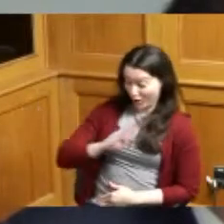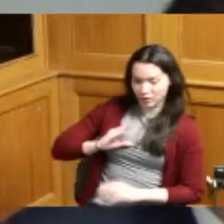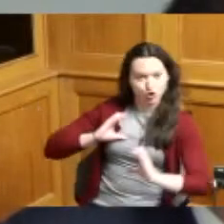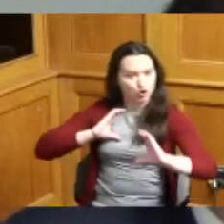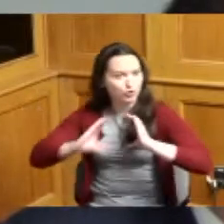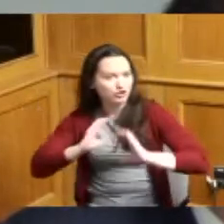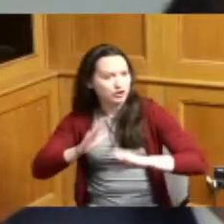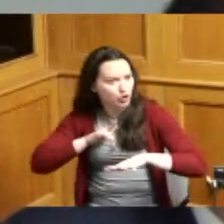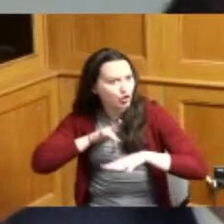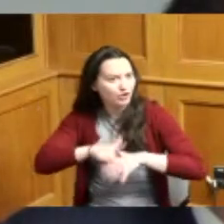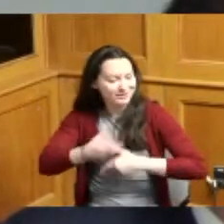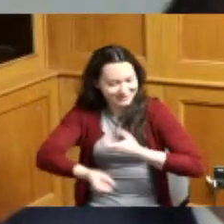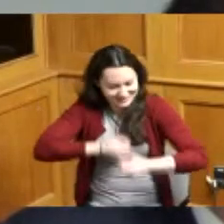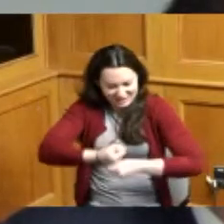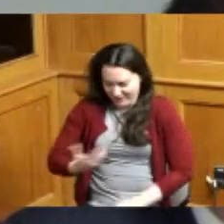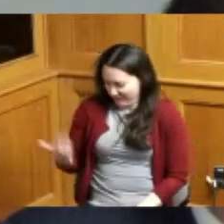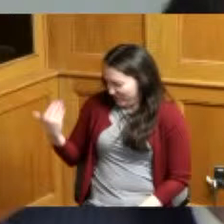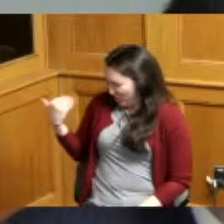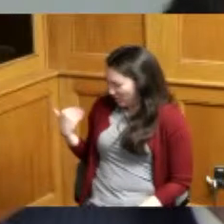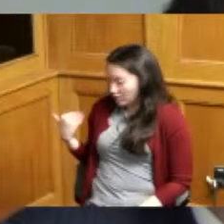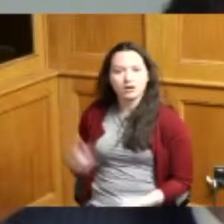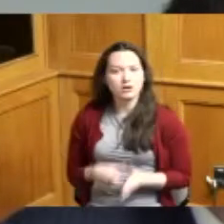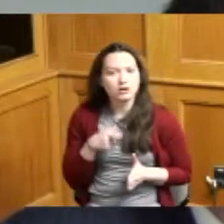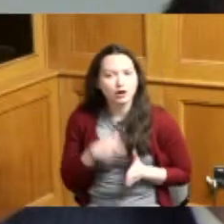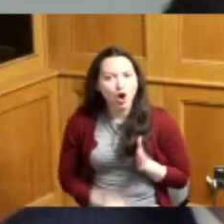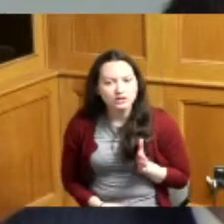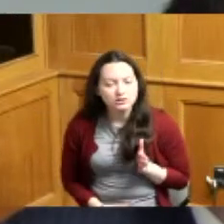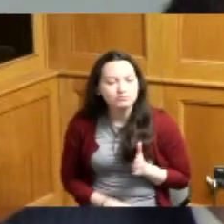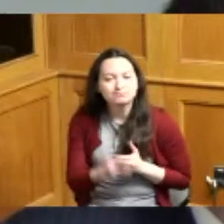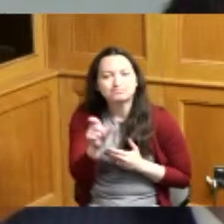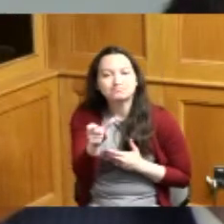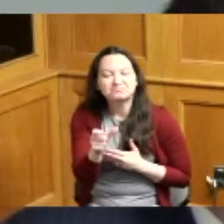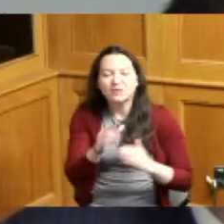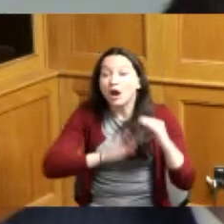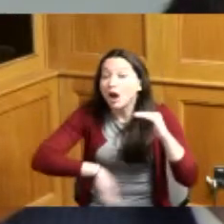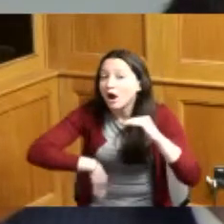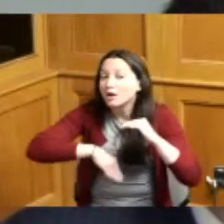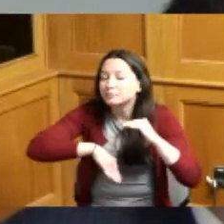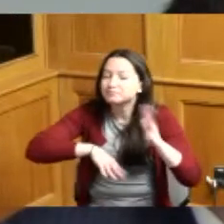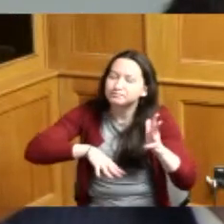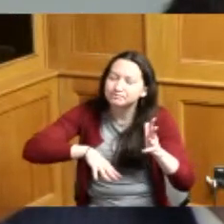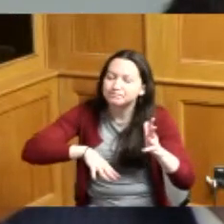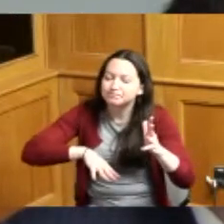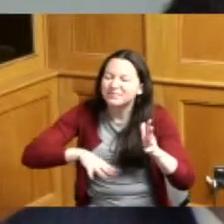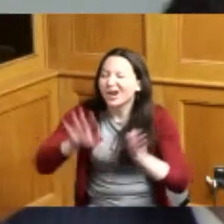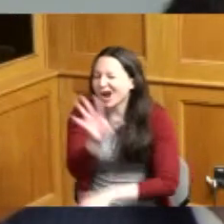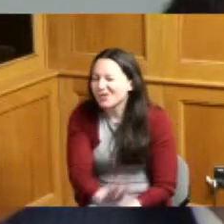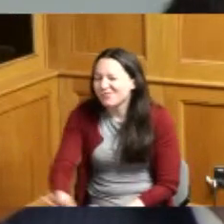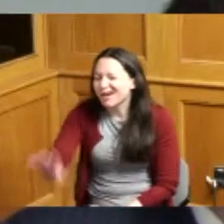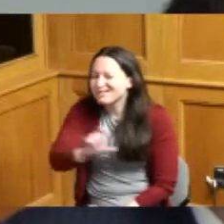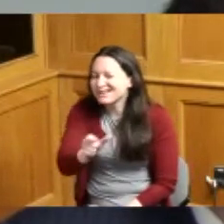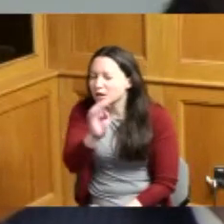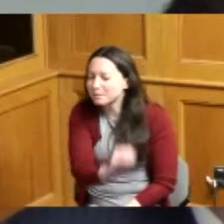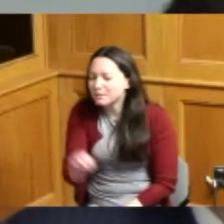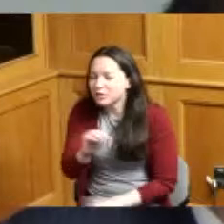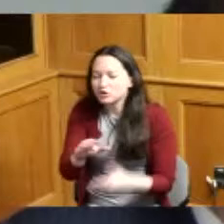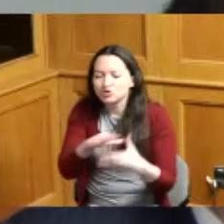earlier on this year is a cost of of 10 of up to 10 approximately 10 million dollars for the pitch